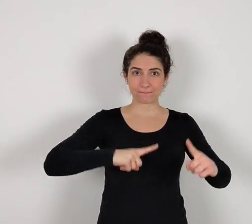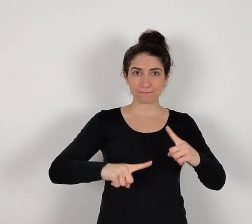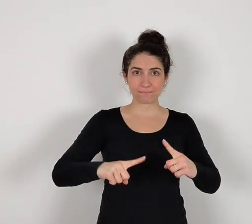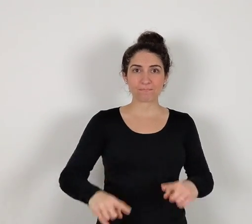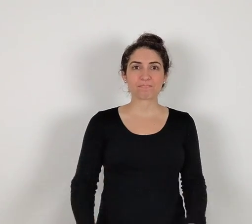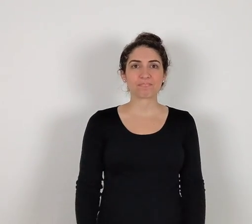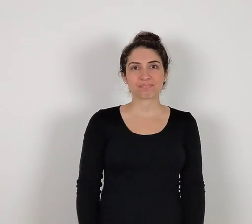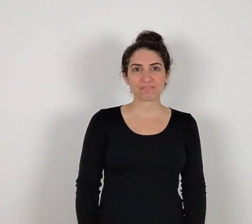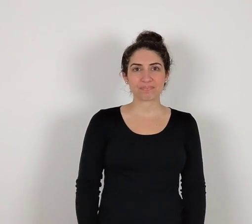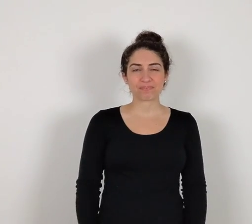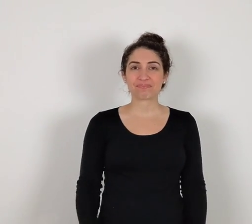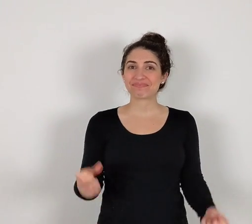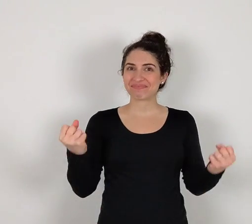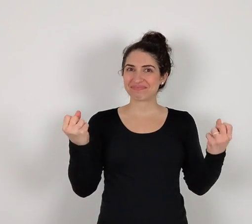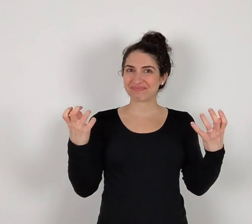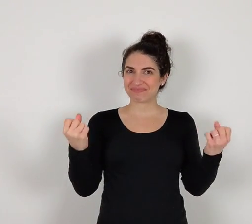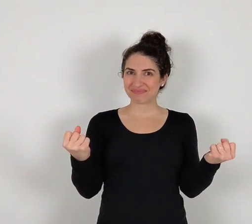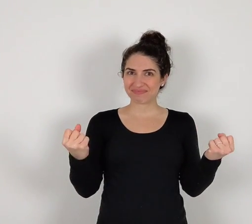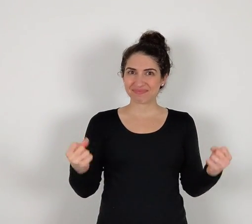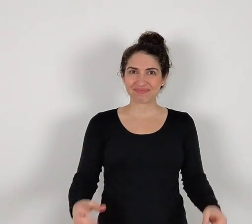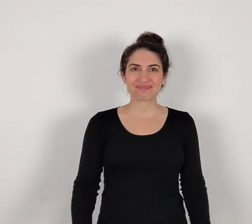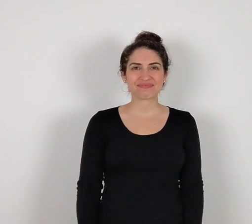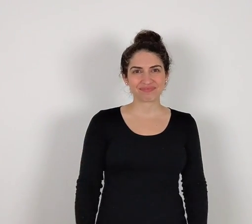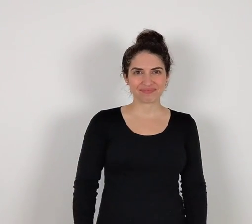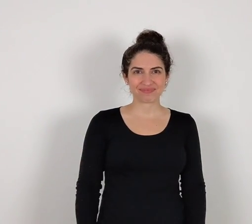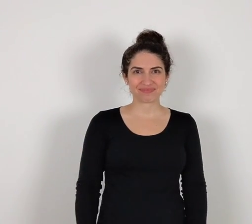SIGN